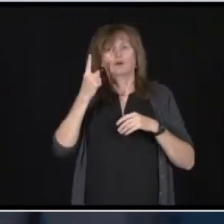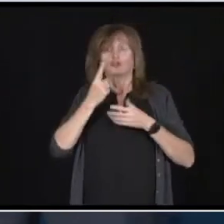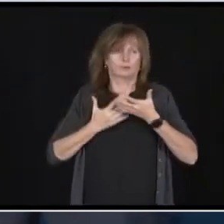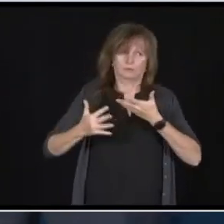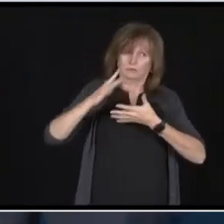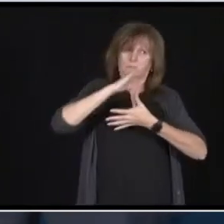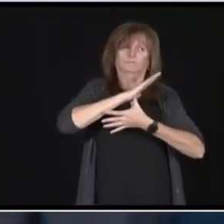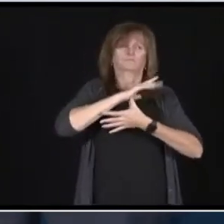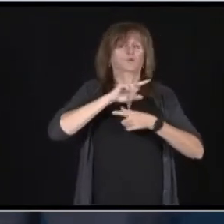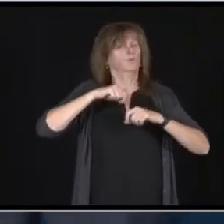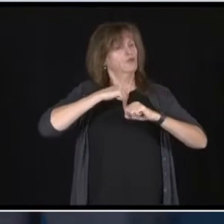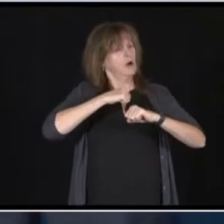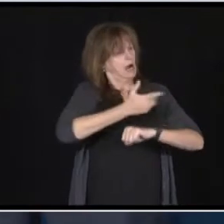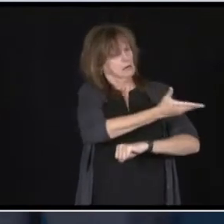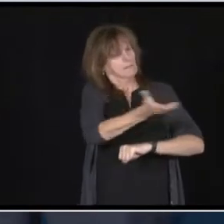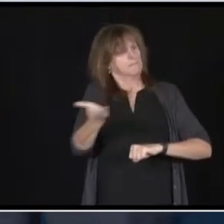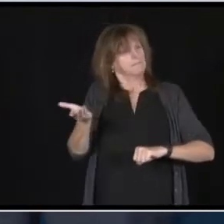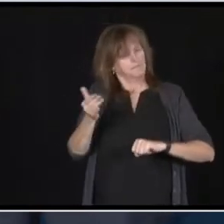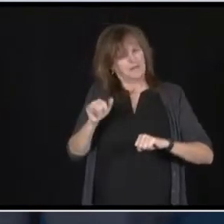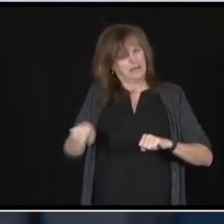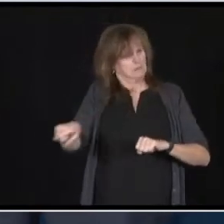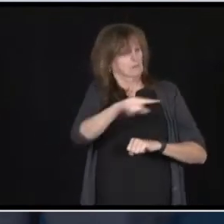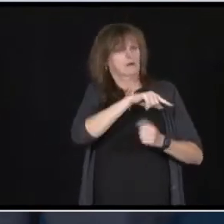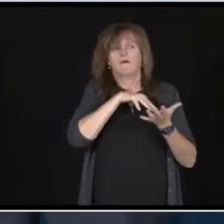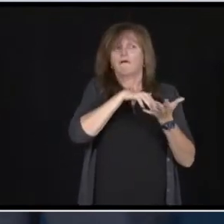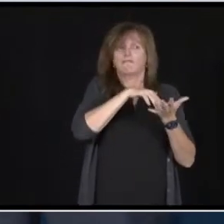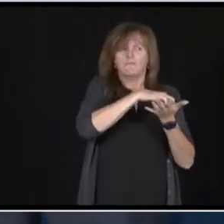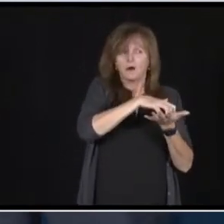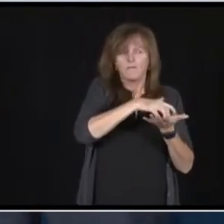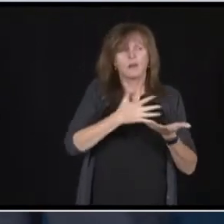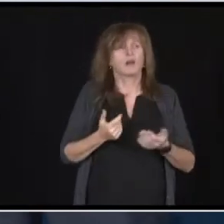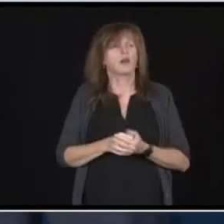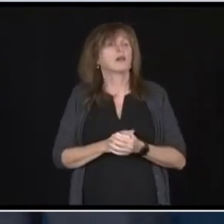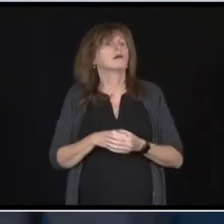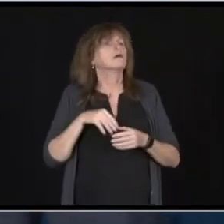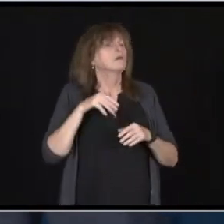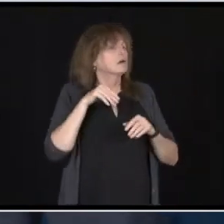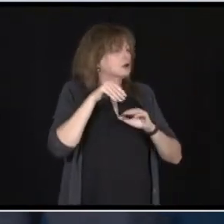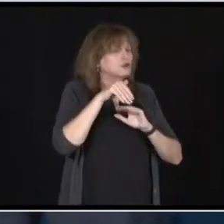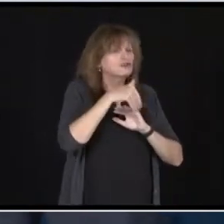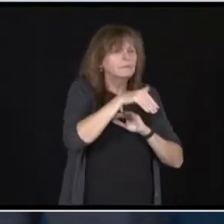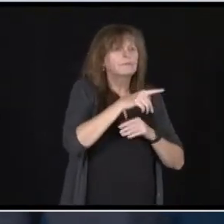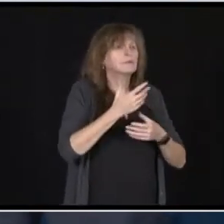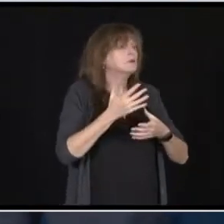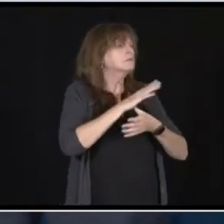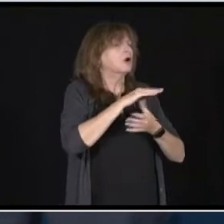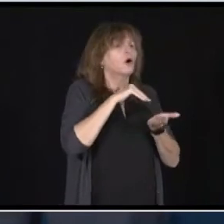We started receiving shipments and we expect a large one to arrive tomorrow. The first shipments went to hospitals, long-term